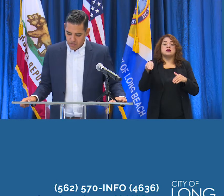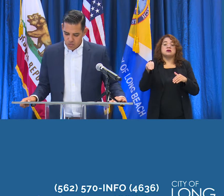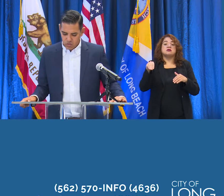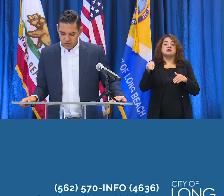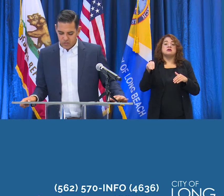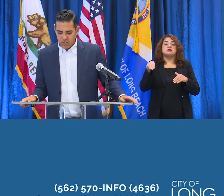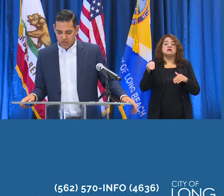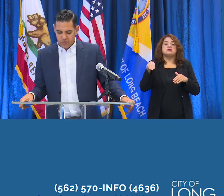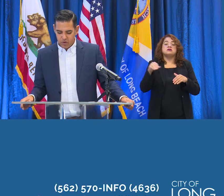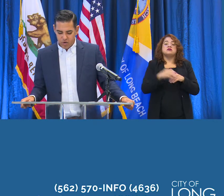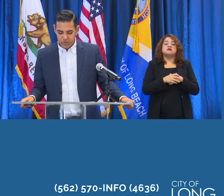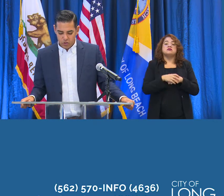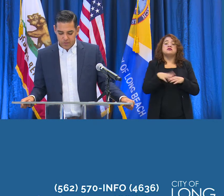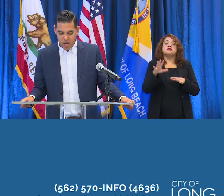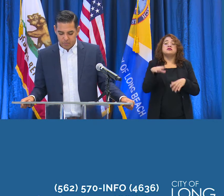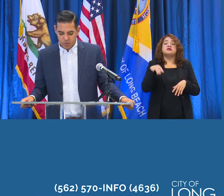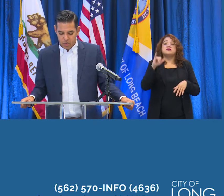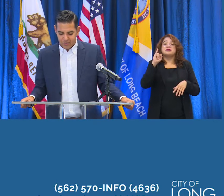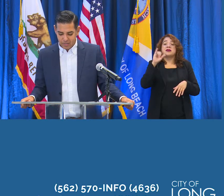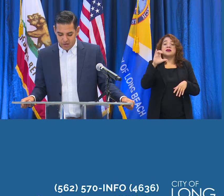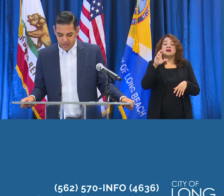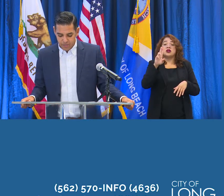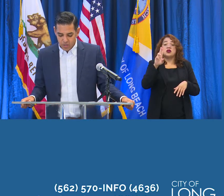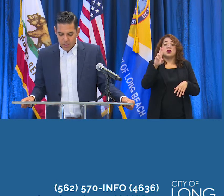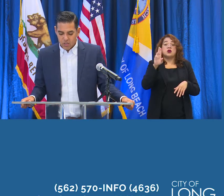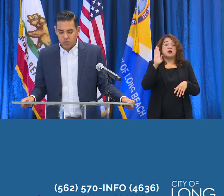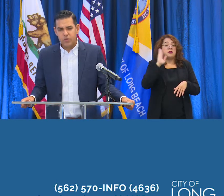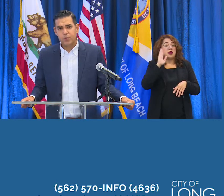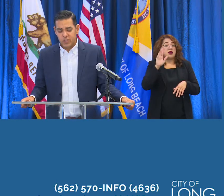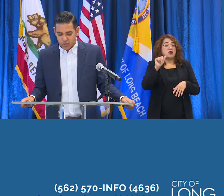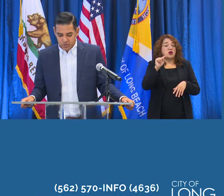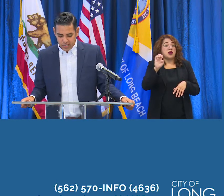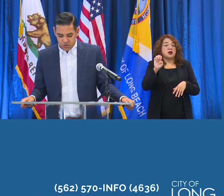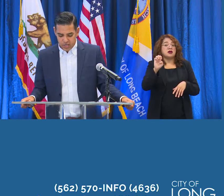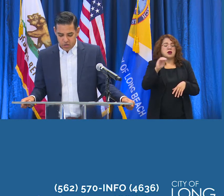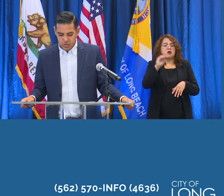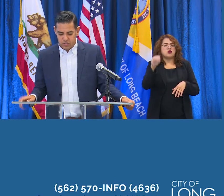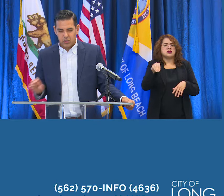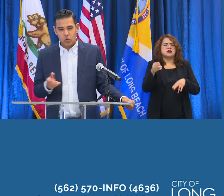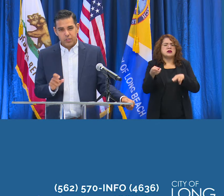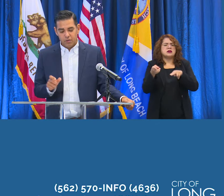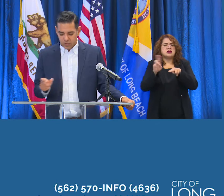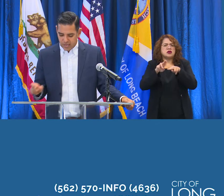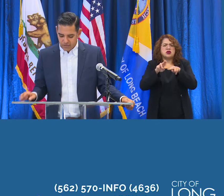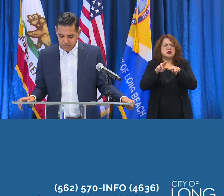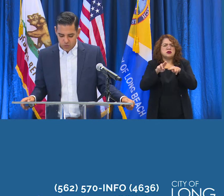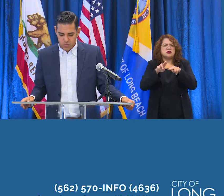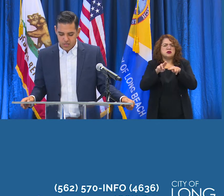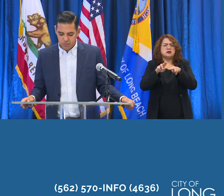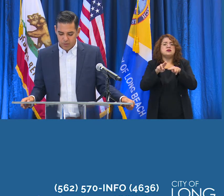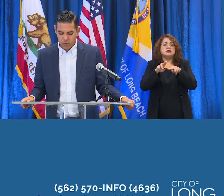and you can see our ICU bed occupancy rate over time. The percentage has actually increased slowly over the last few weeks, but we've